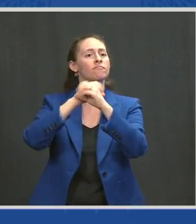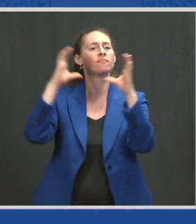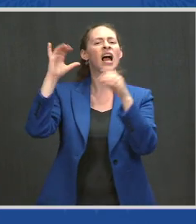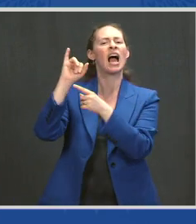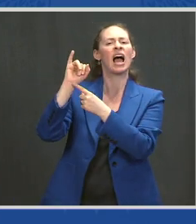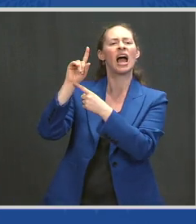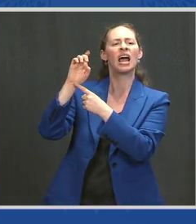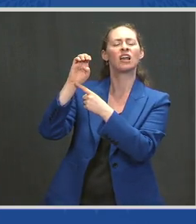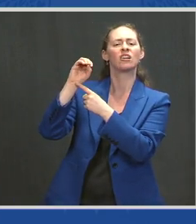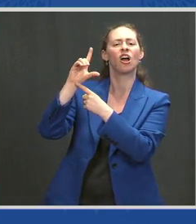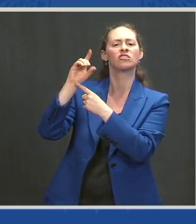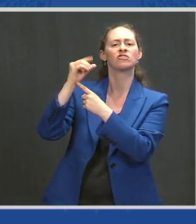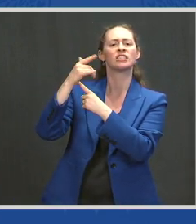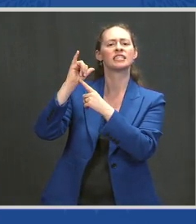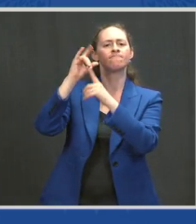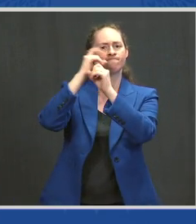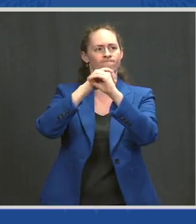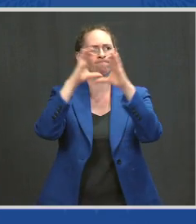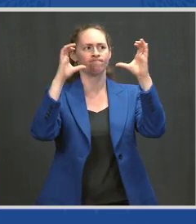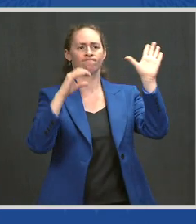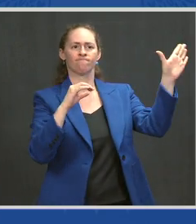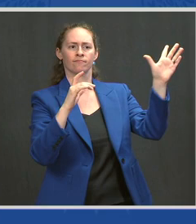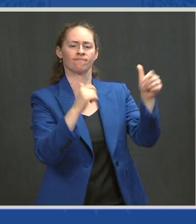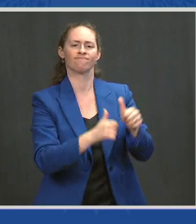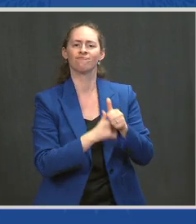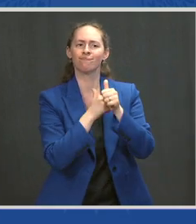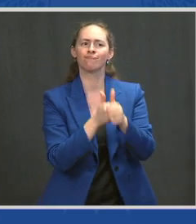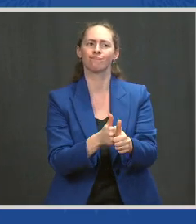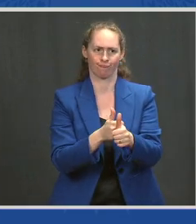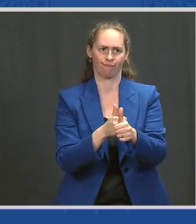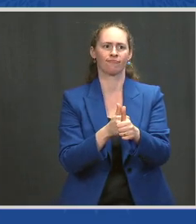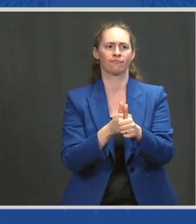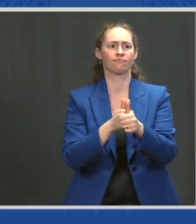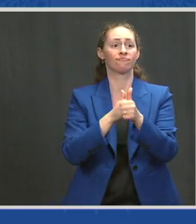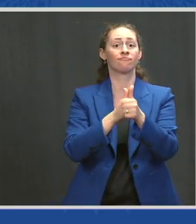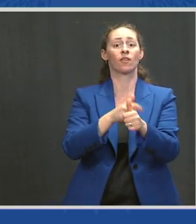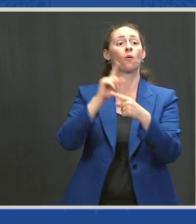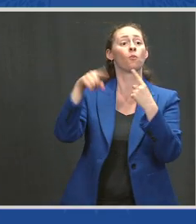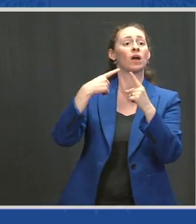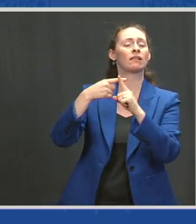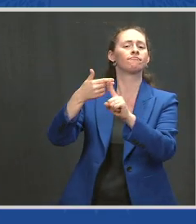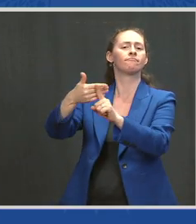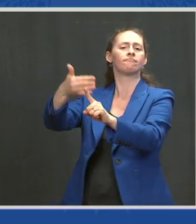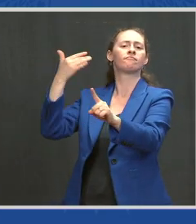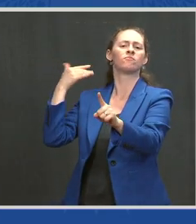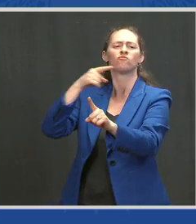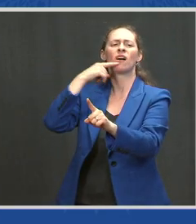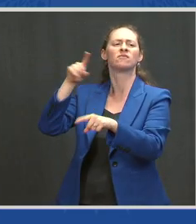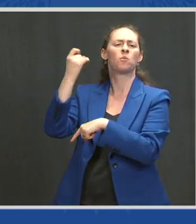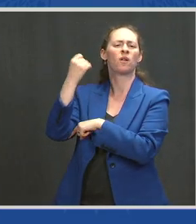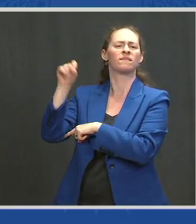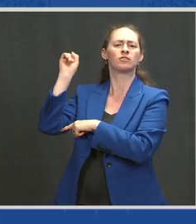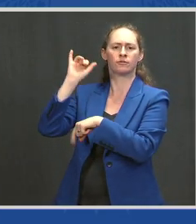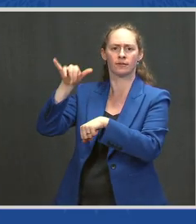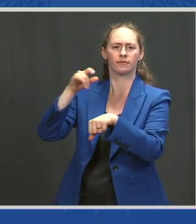straight through to the -- the revolution -- the Russian Revolution, and to where they are today.